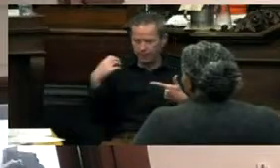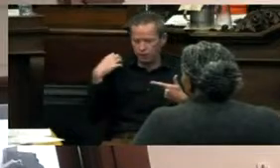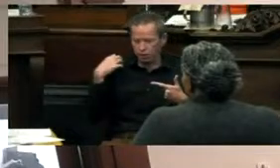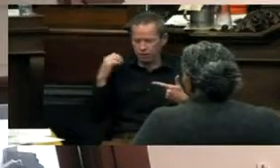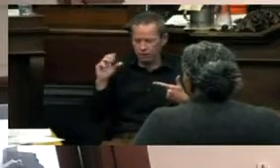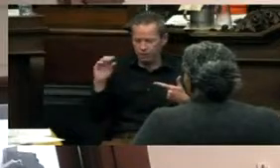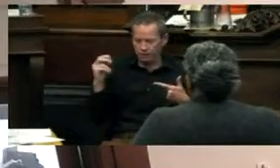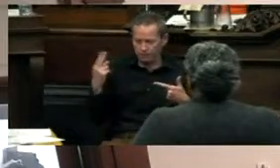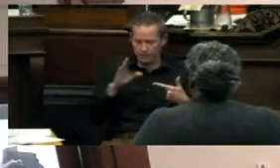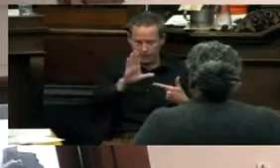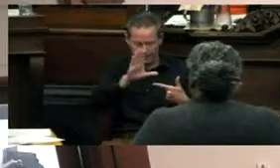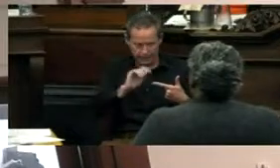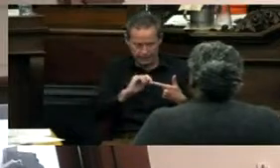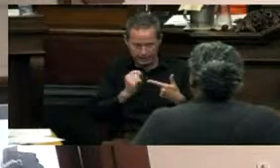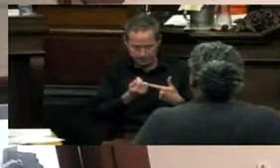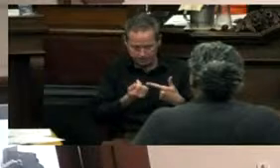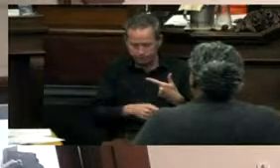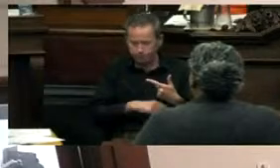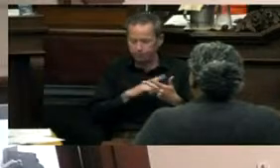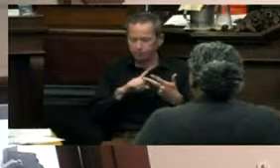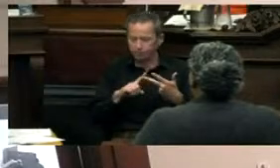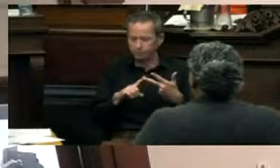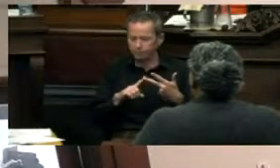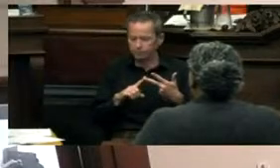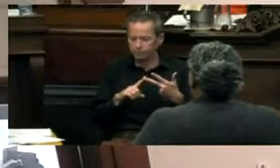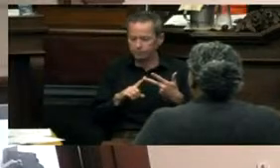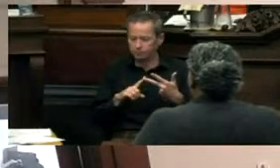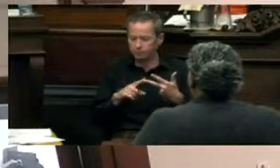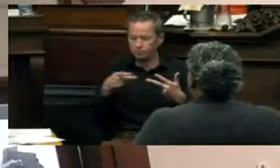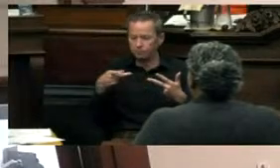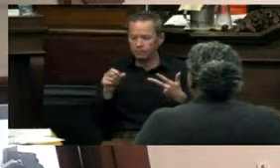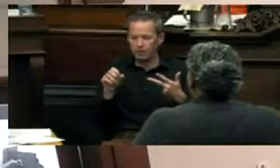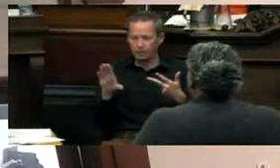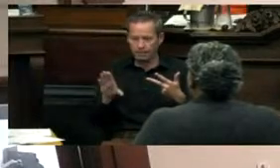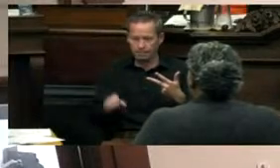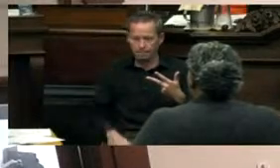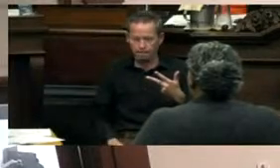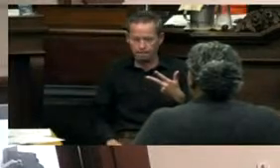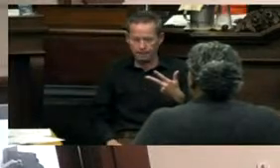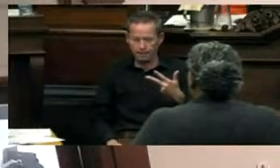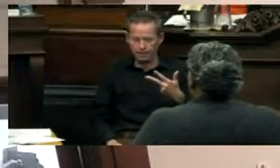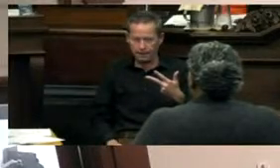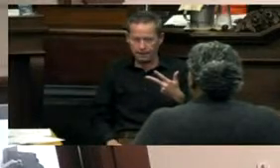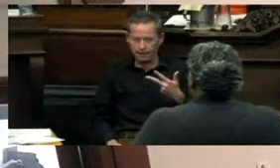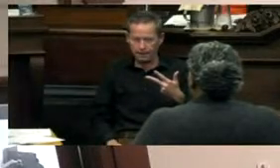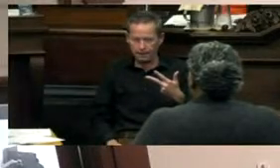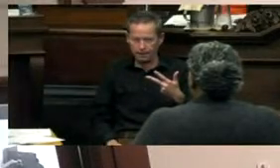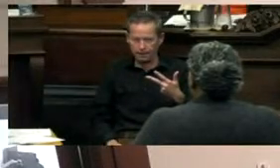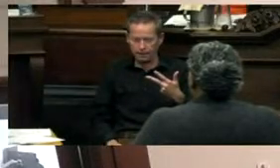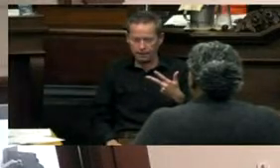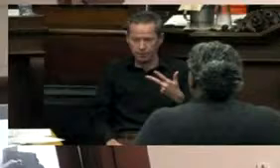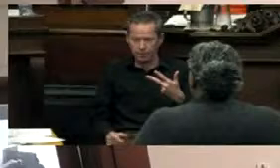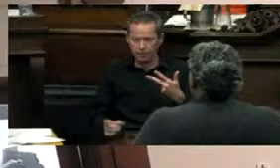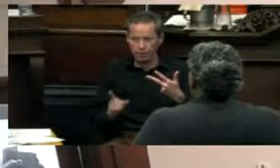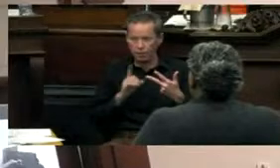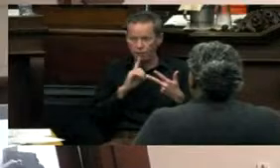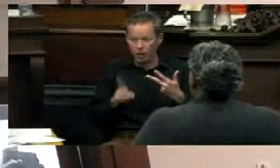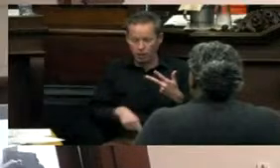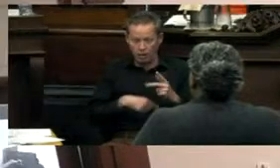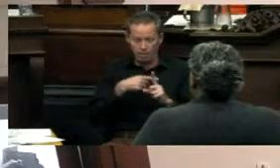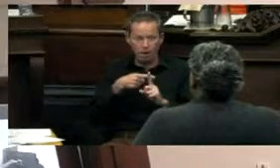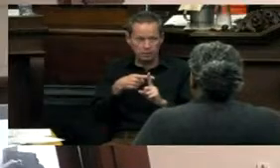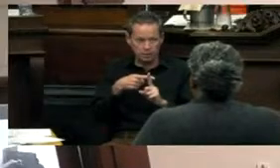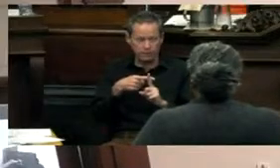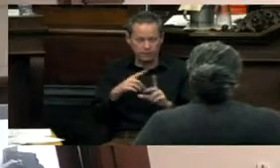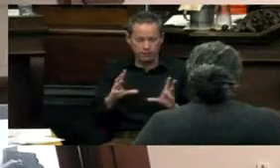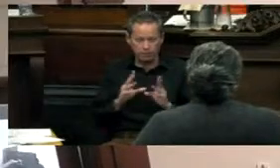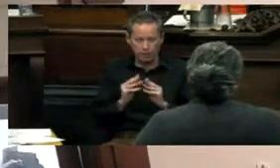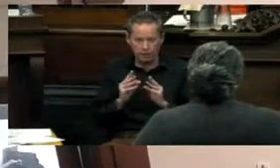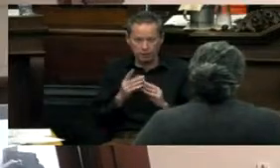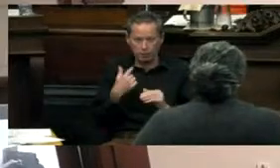Patrick's team chief Smith and